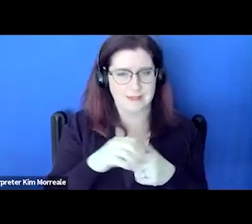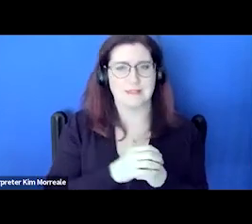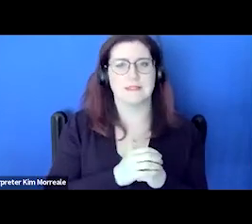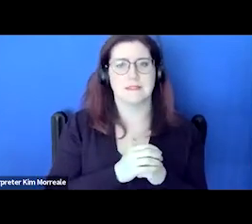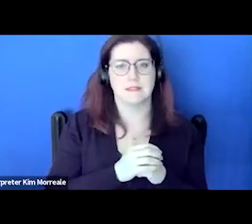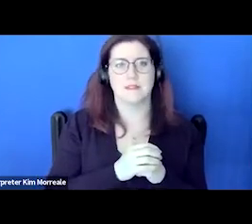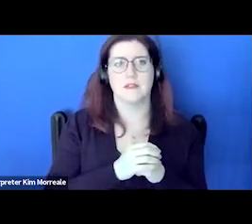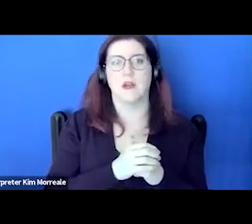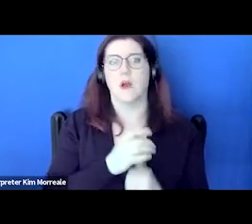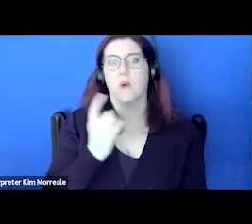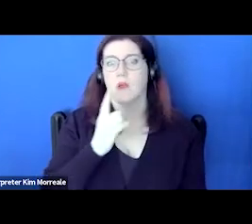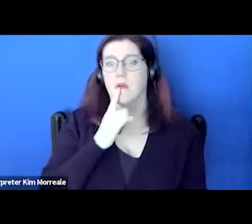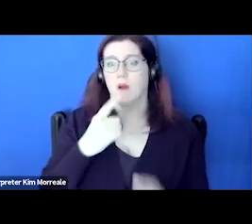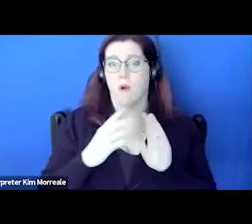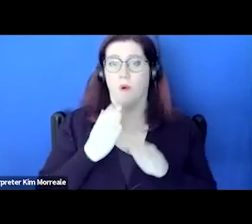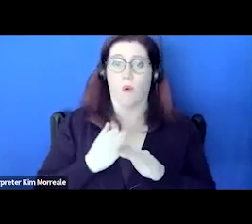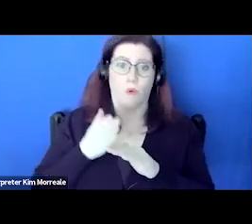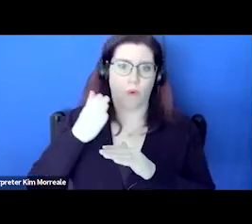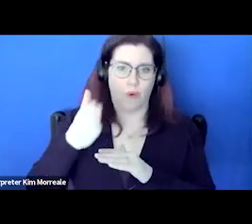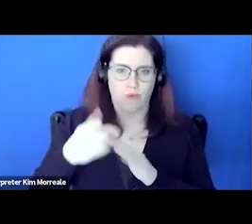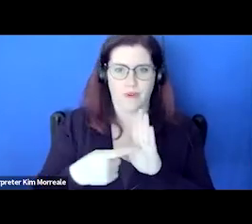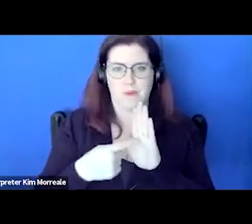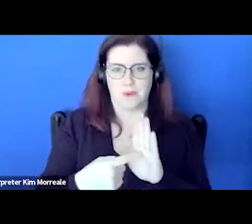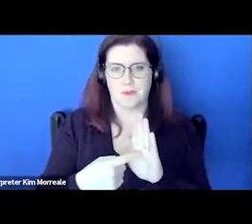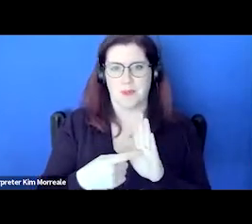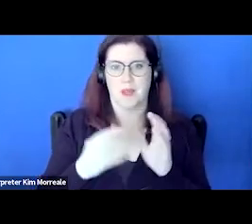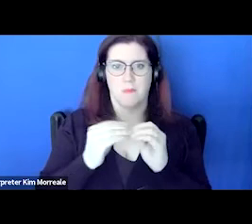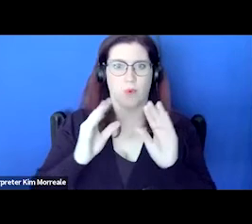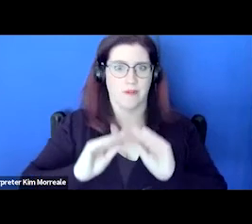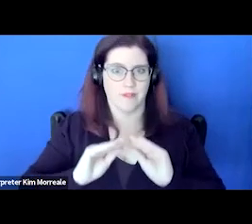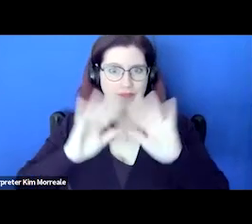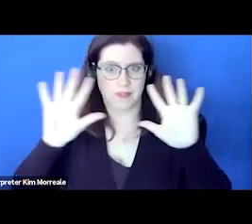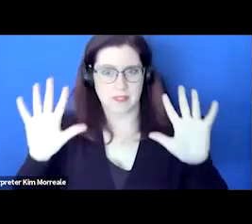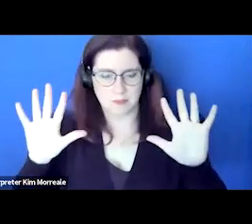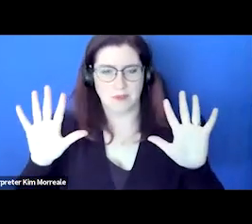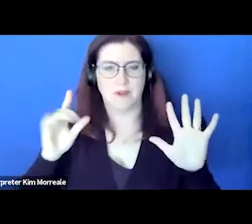we are overrepresented and too visible. And so for the general public,